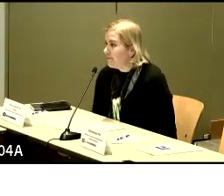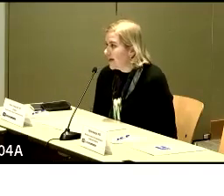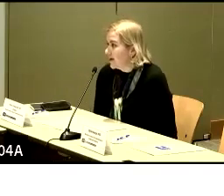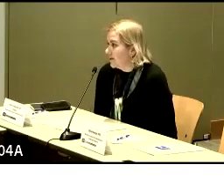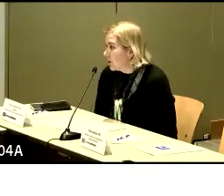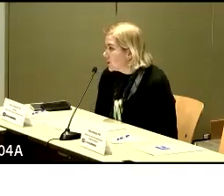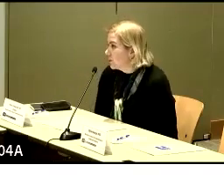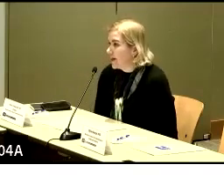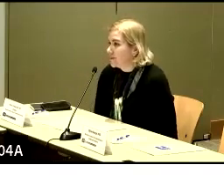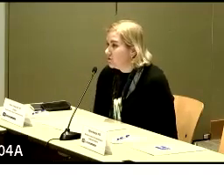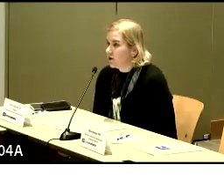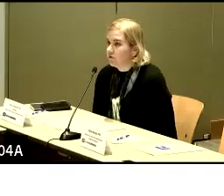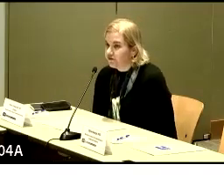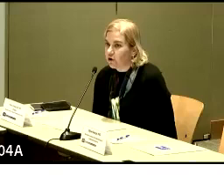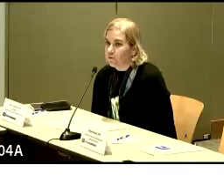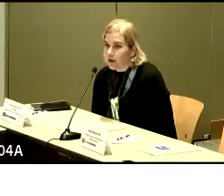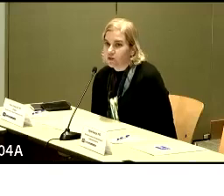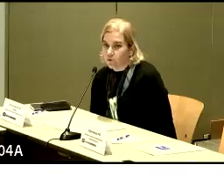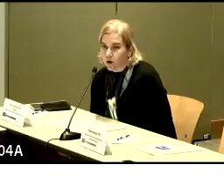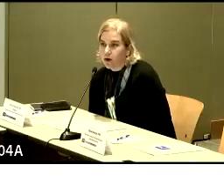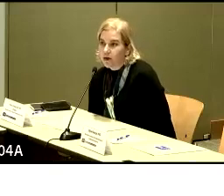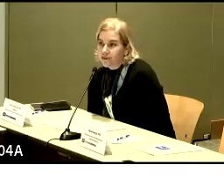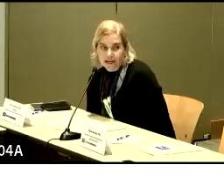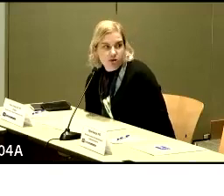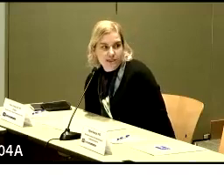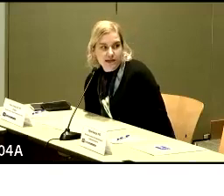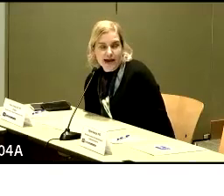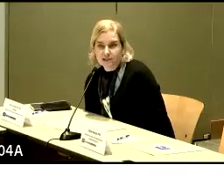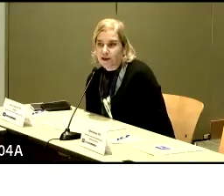and making the drug supplies and the drug use so much more dangerous than it has been.